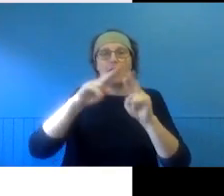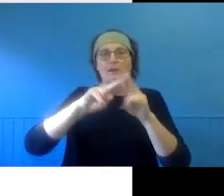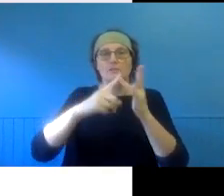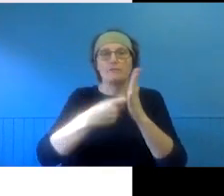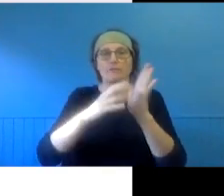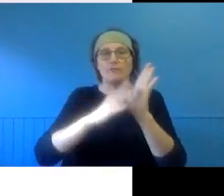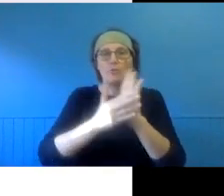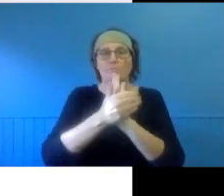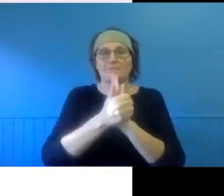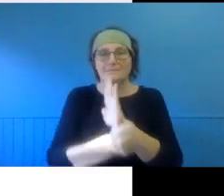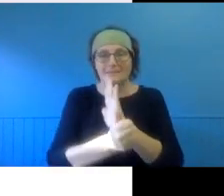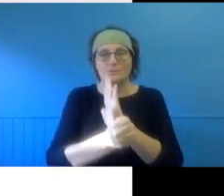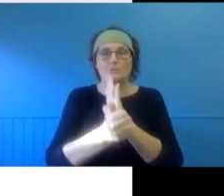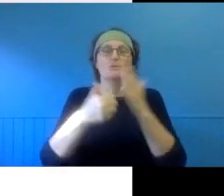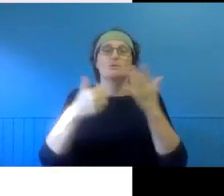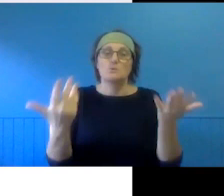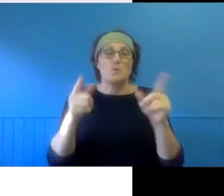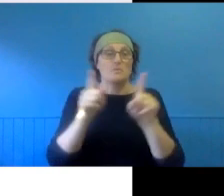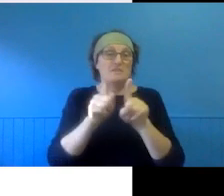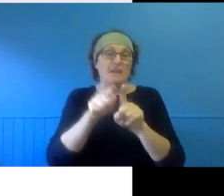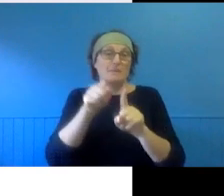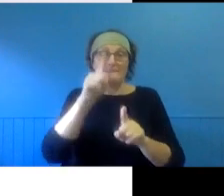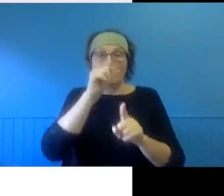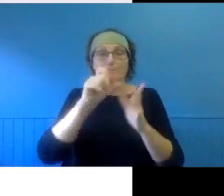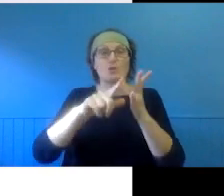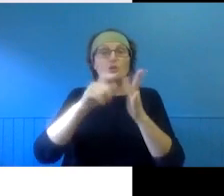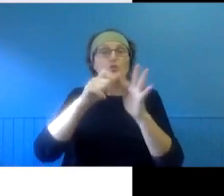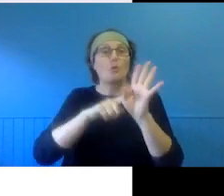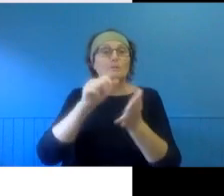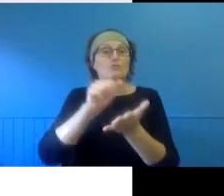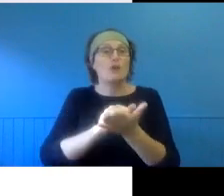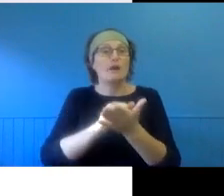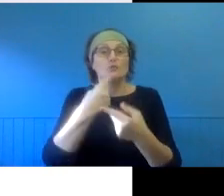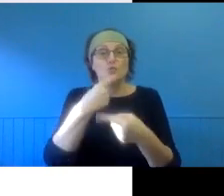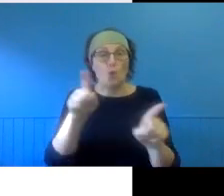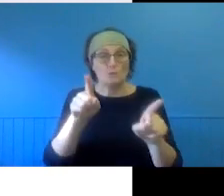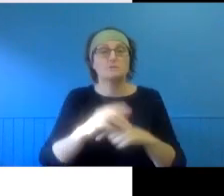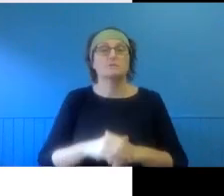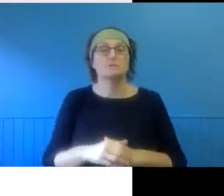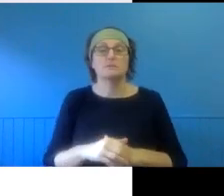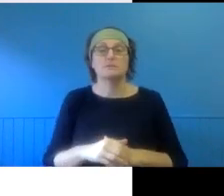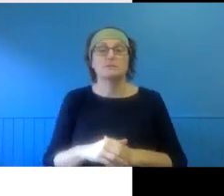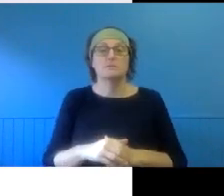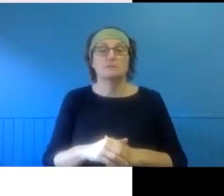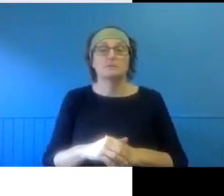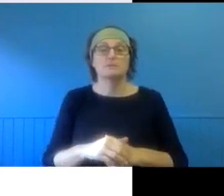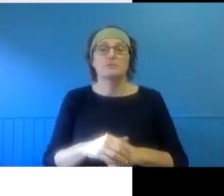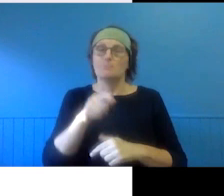could be a copyright notice. I think you've also got to make sure that